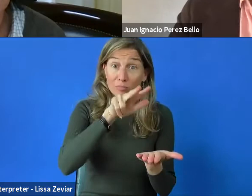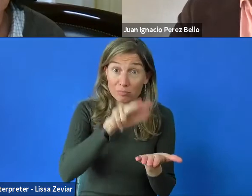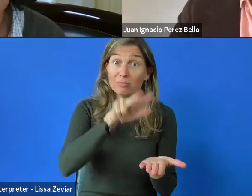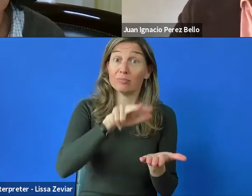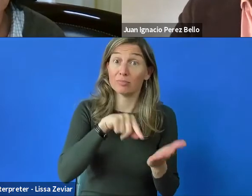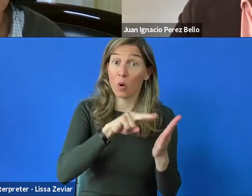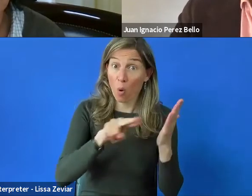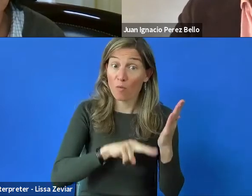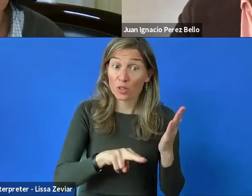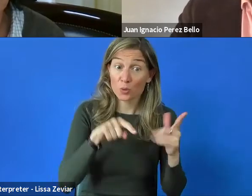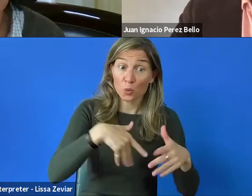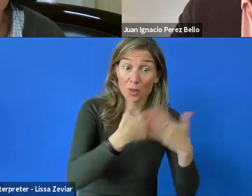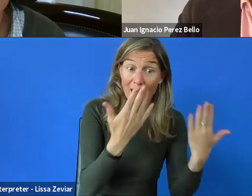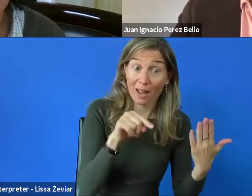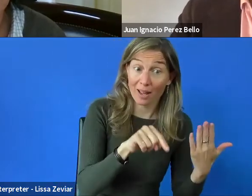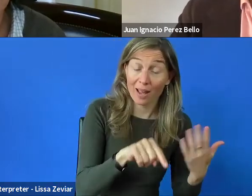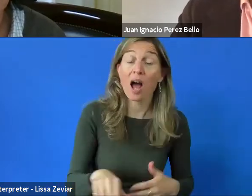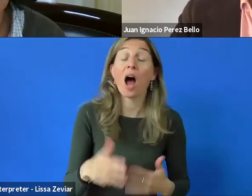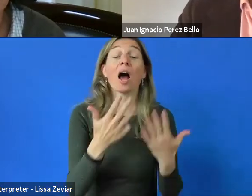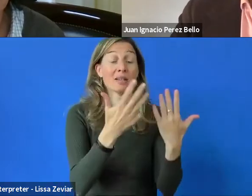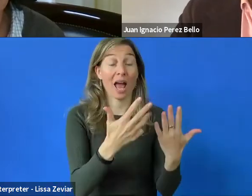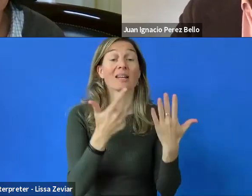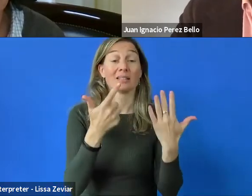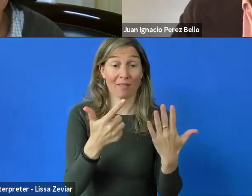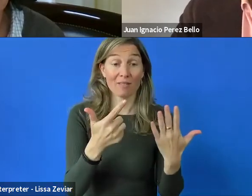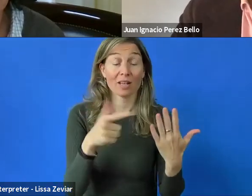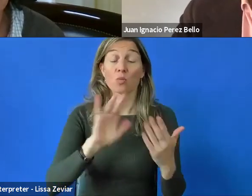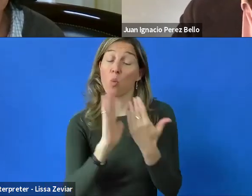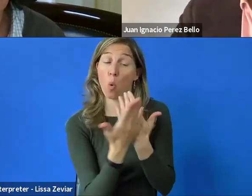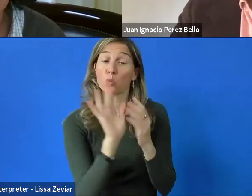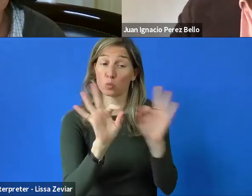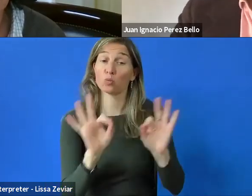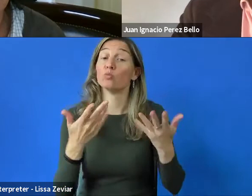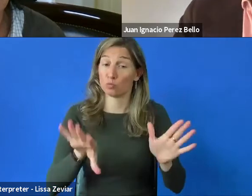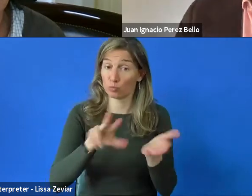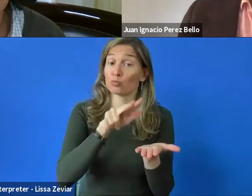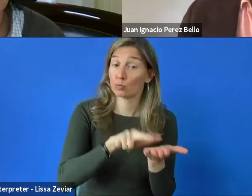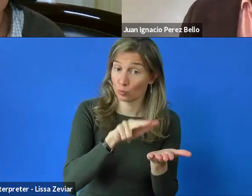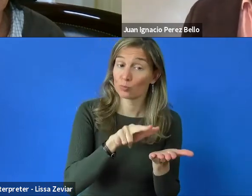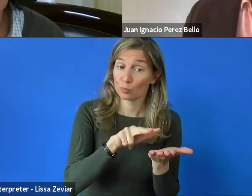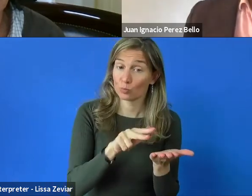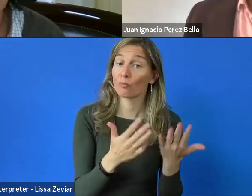97 have ratified the optional protocol. That is why the recommendation